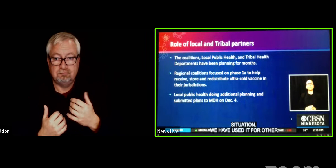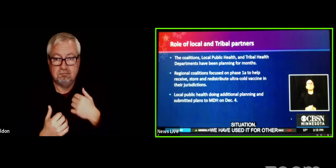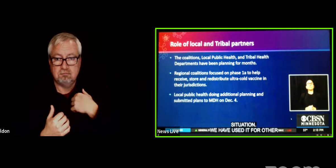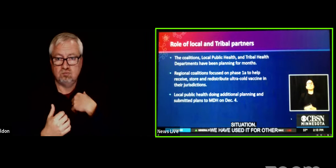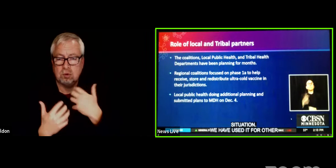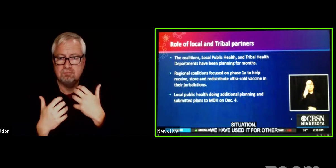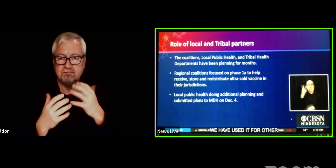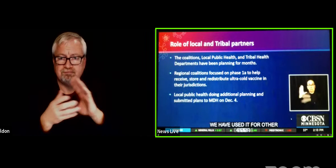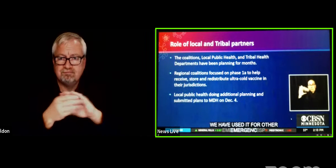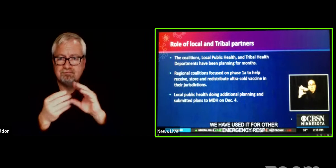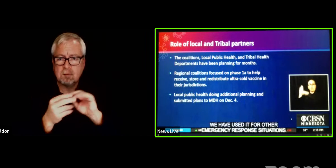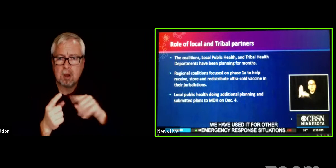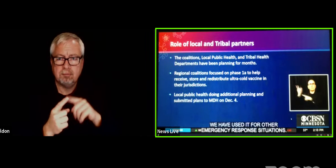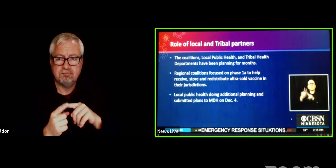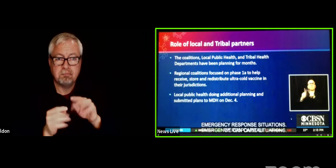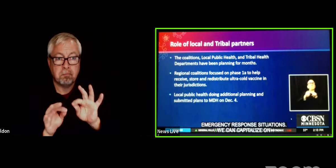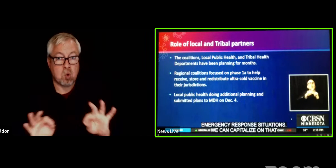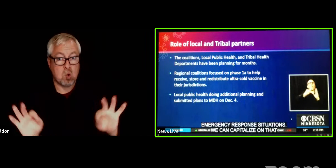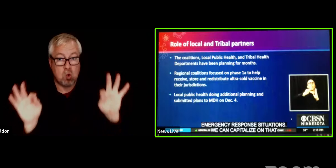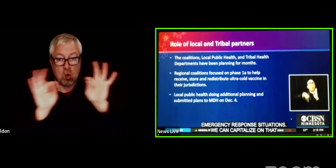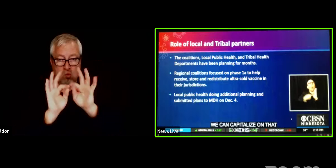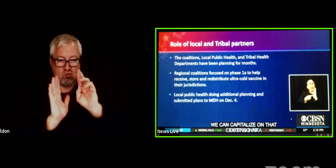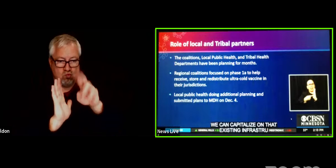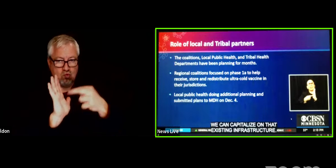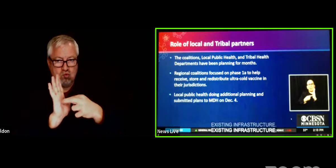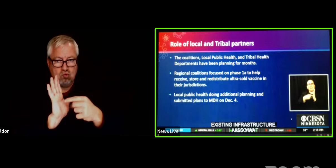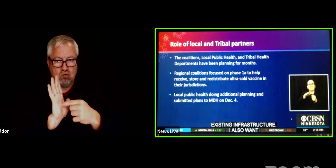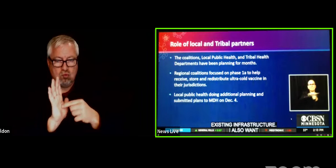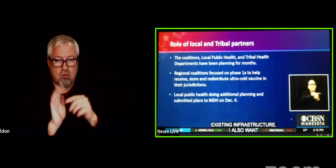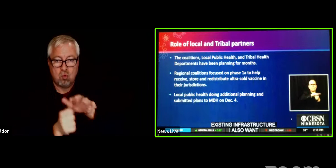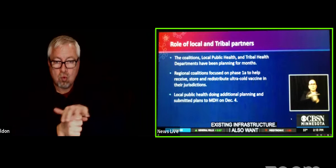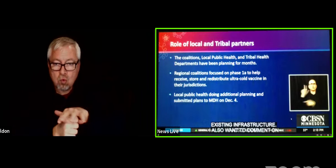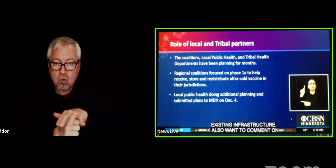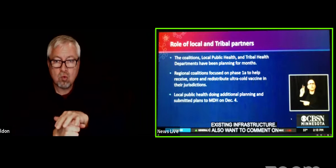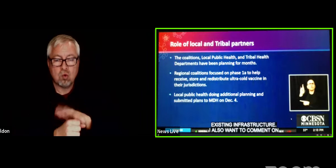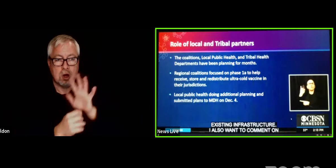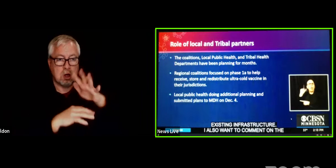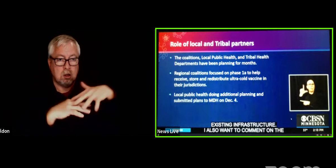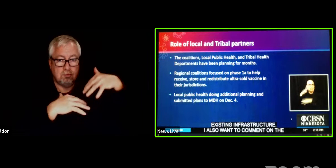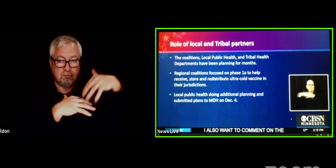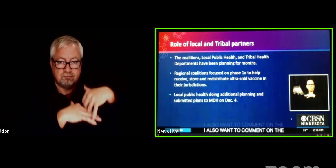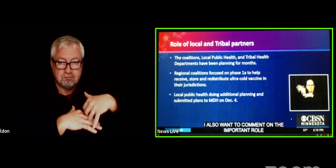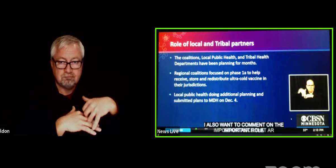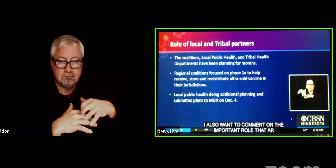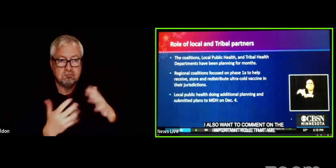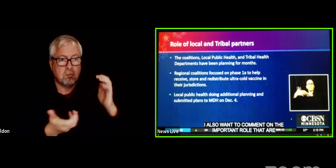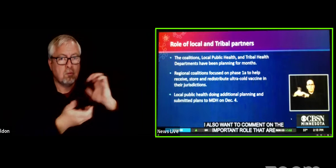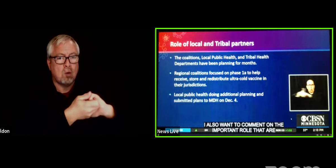THAT OUR LOCAL AND TRIBAL PARTNERS PLAY. BOTH THE REGIONAL HEALTH CARE COALITIONS,